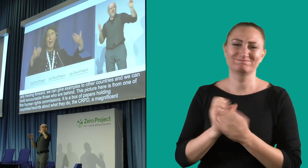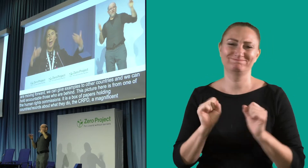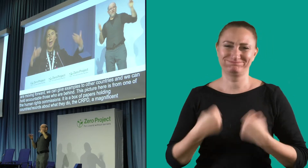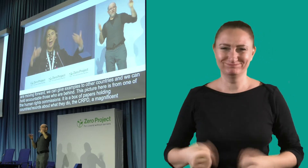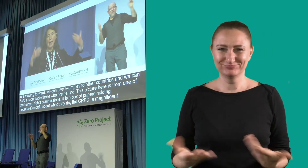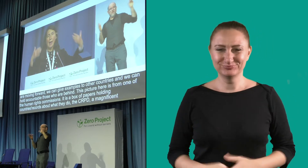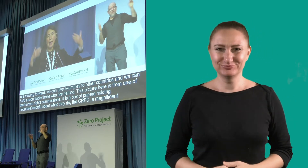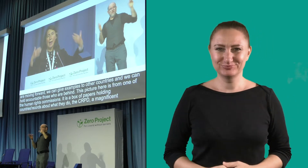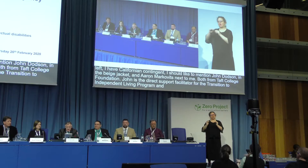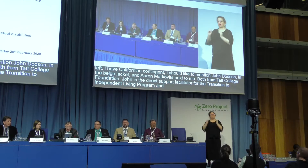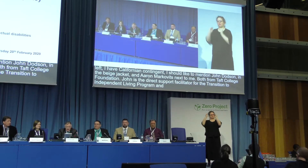of course I cannot ask for documents in advance.